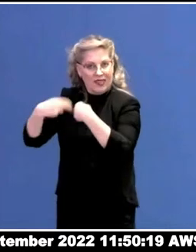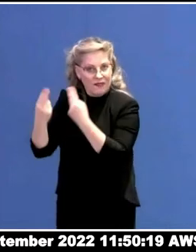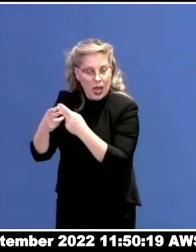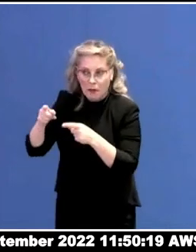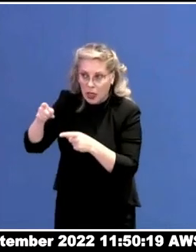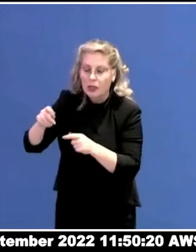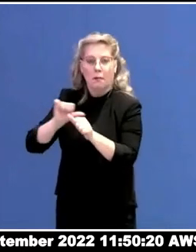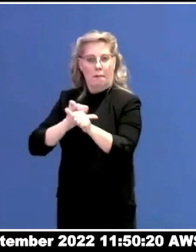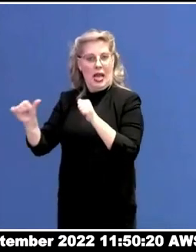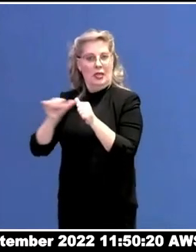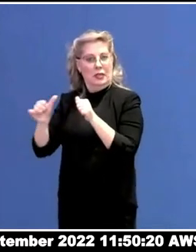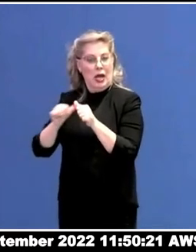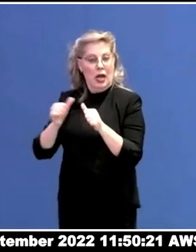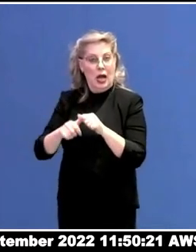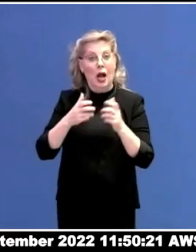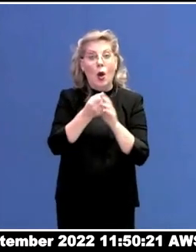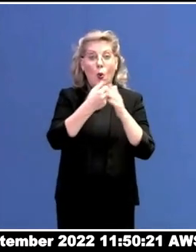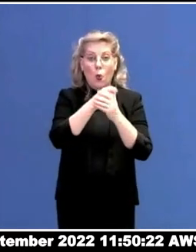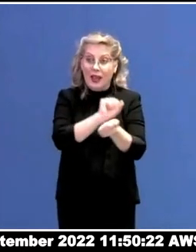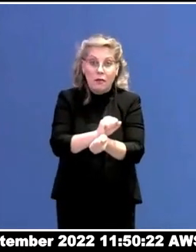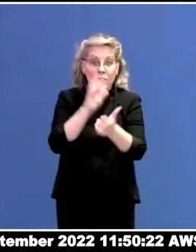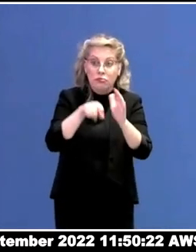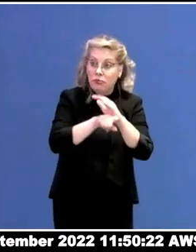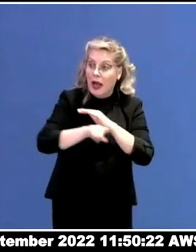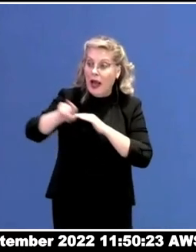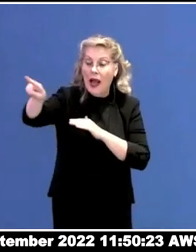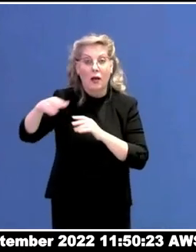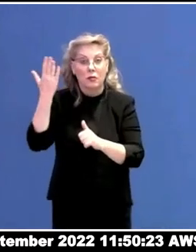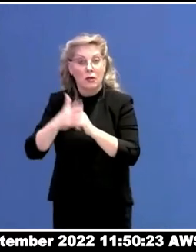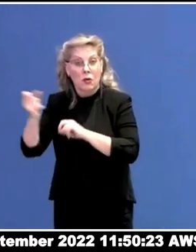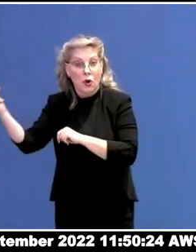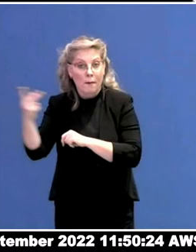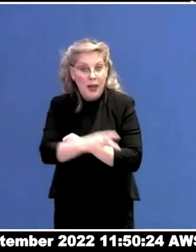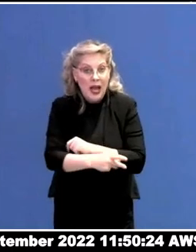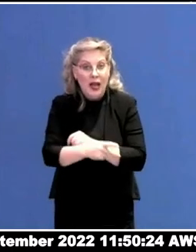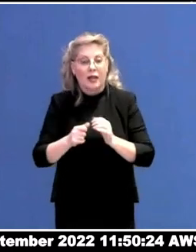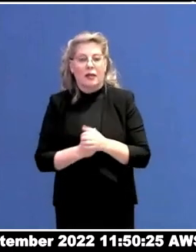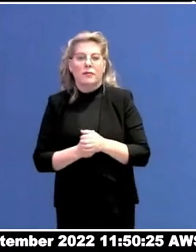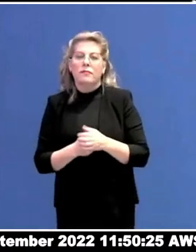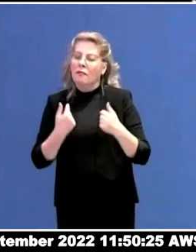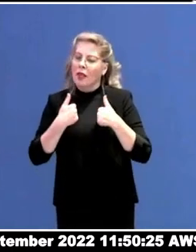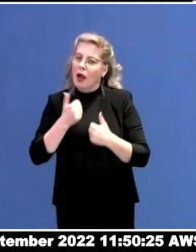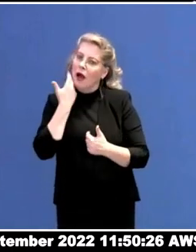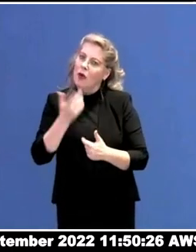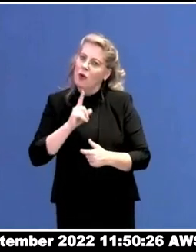And, in fact, non-Indigenous people too. Don't be judgmental unless you have walked through their shoes, because you don't know their stories better than them.